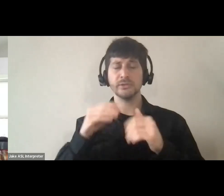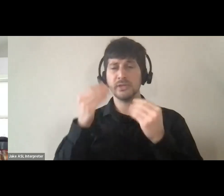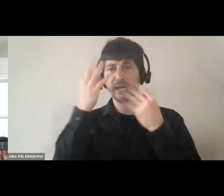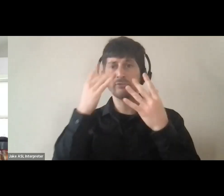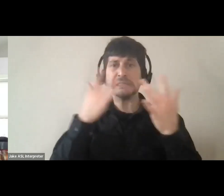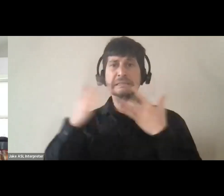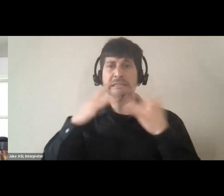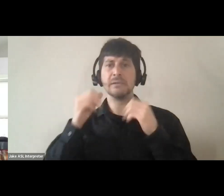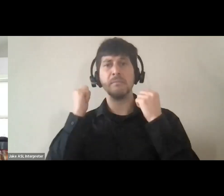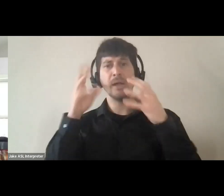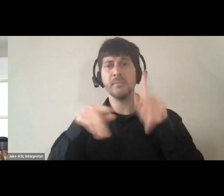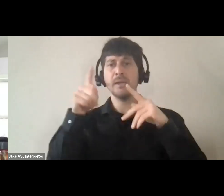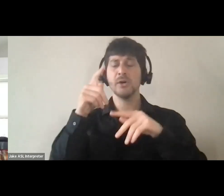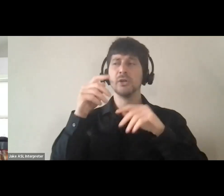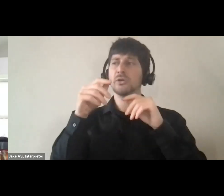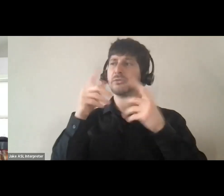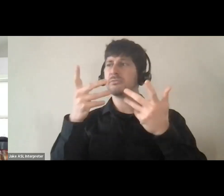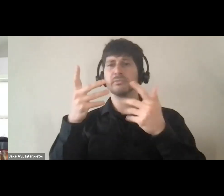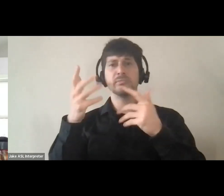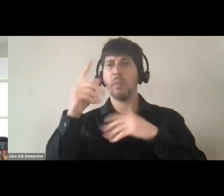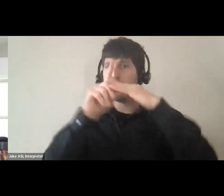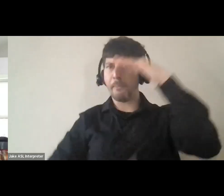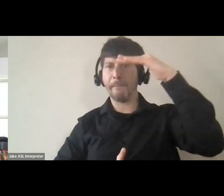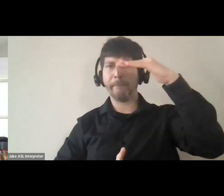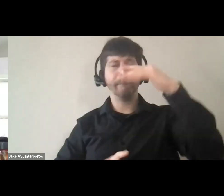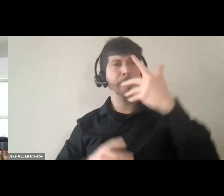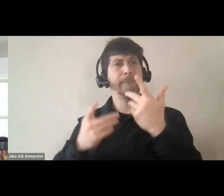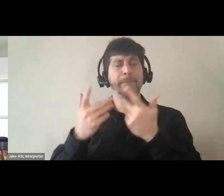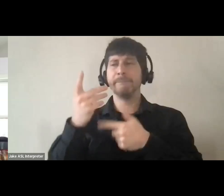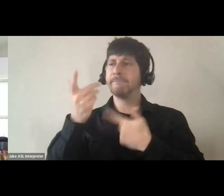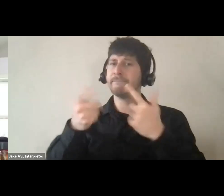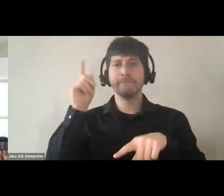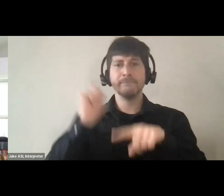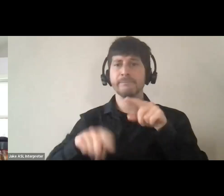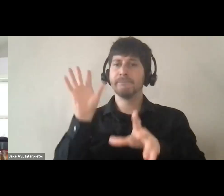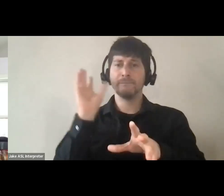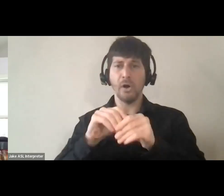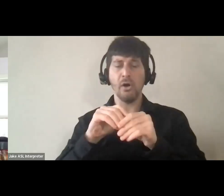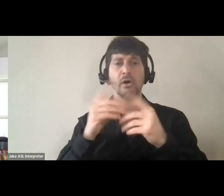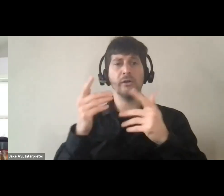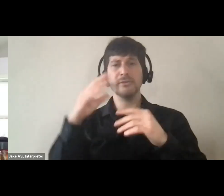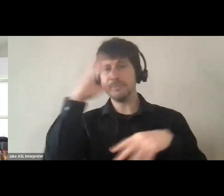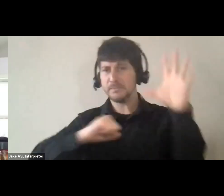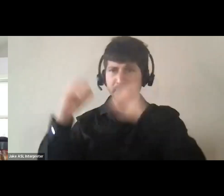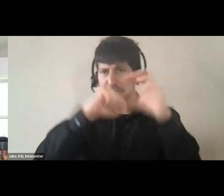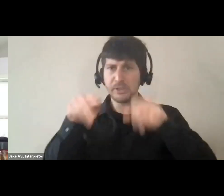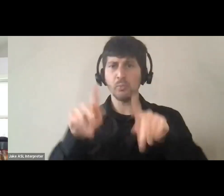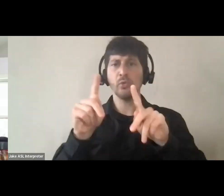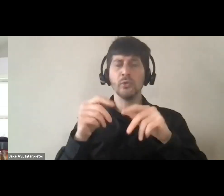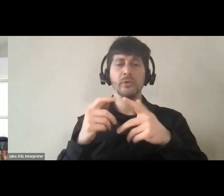There's lack of information in Spanish.